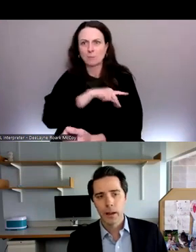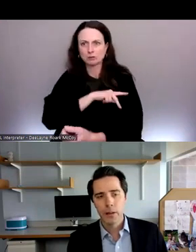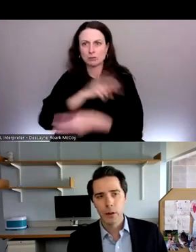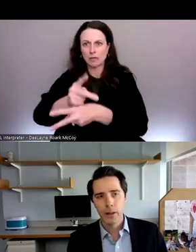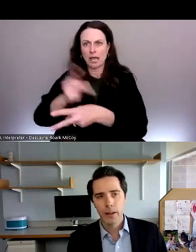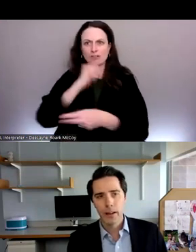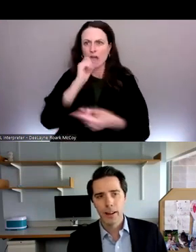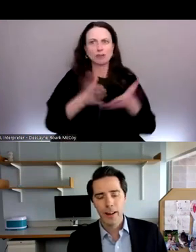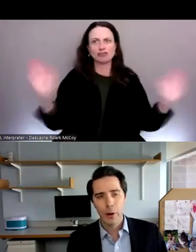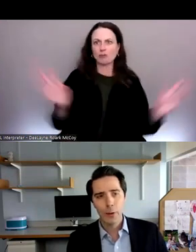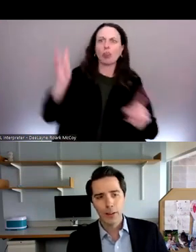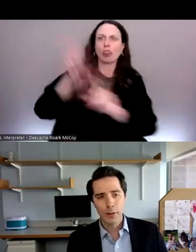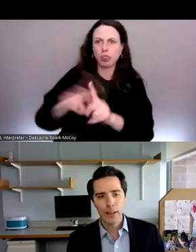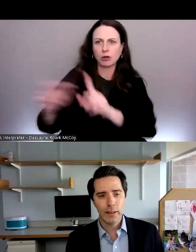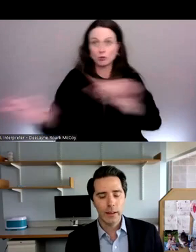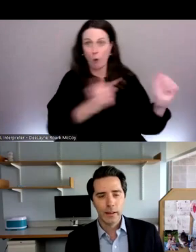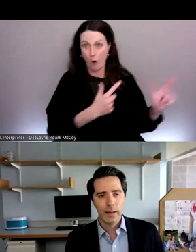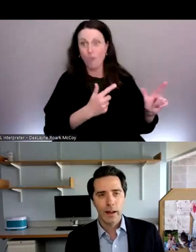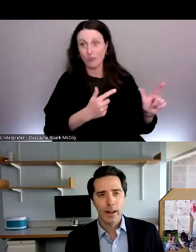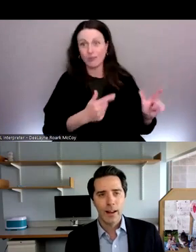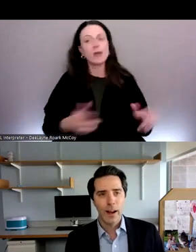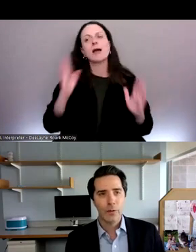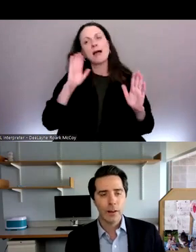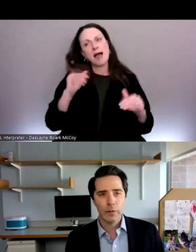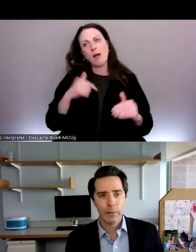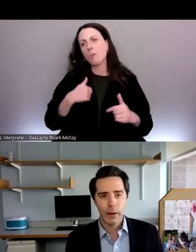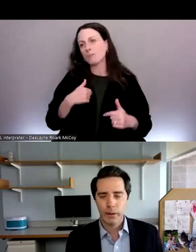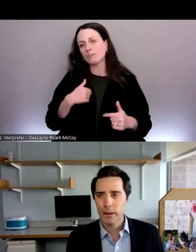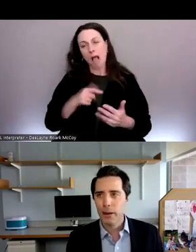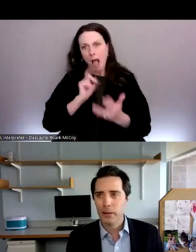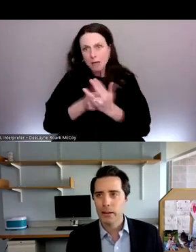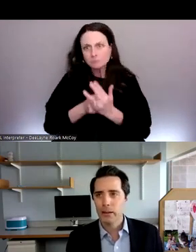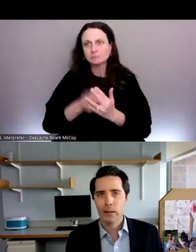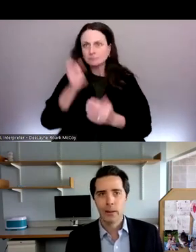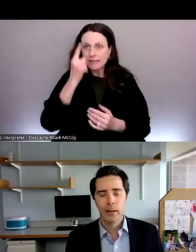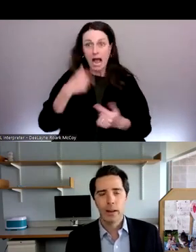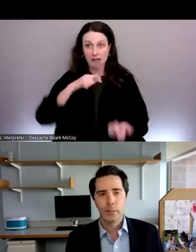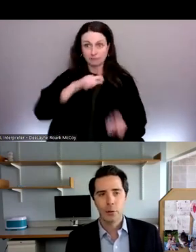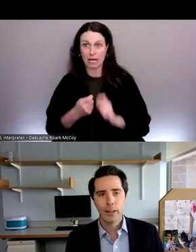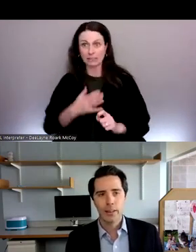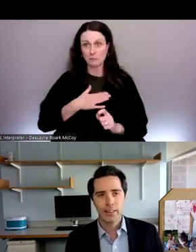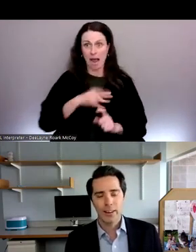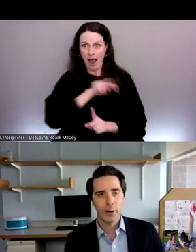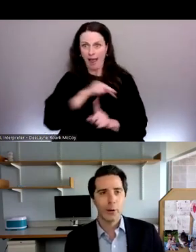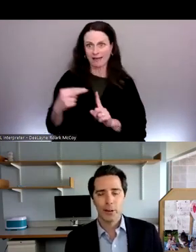and so I I hope you can understand that I've reframed how I think about this and